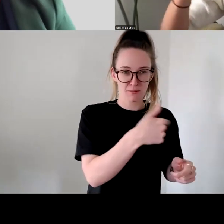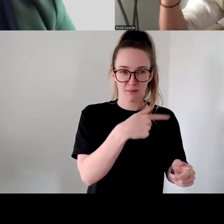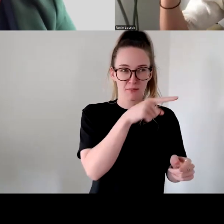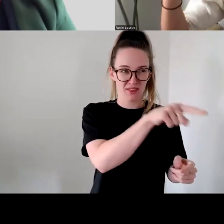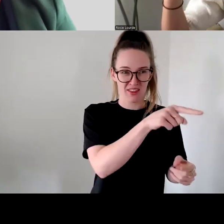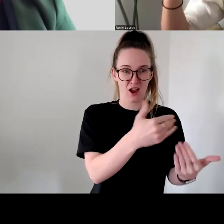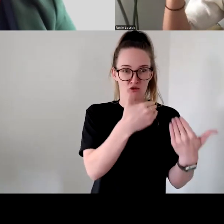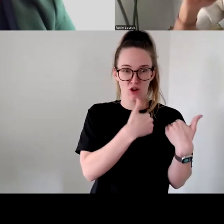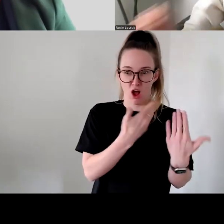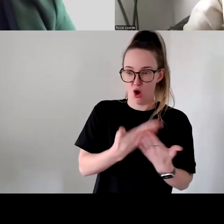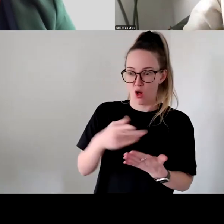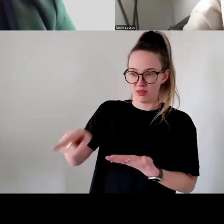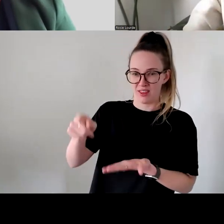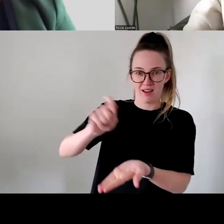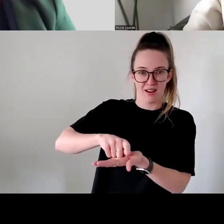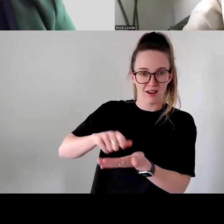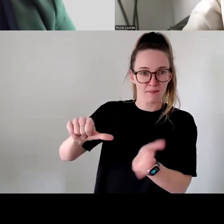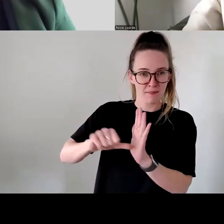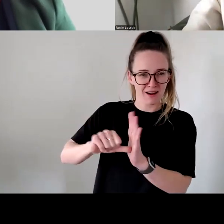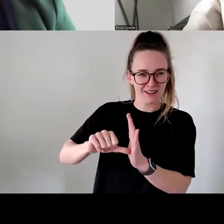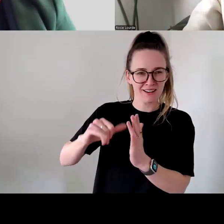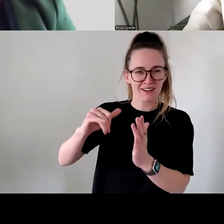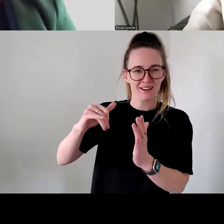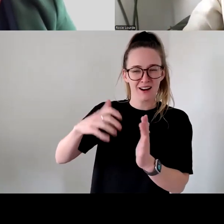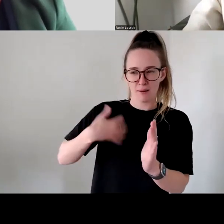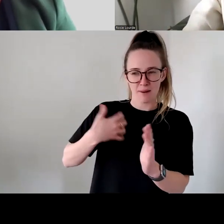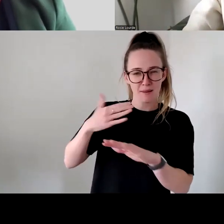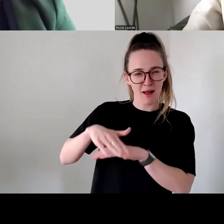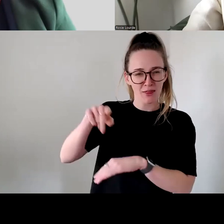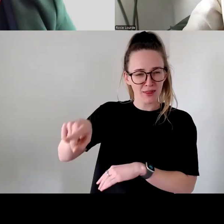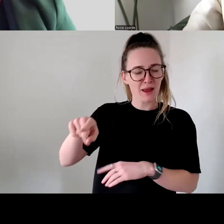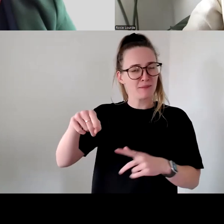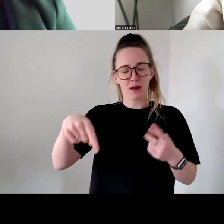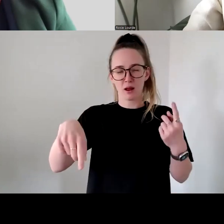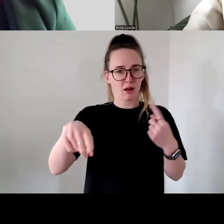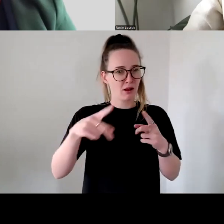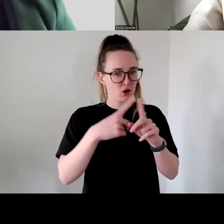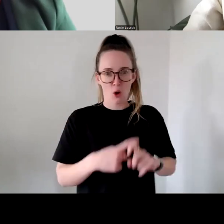relationship, becomes even more complex. What advice would you have to